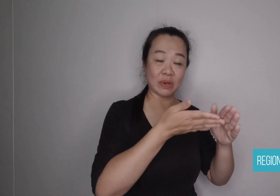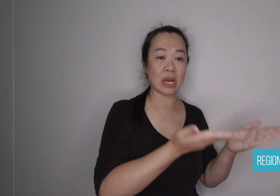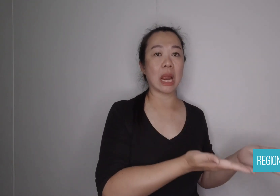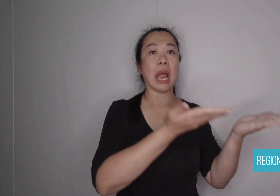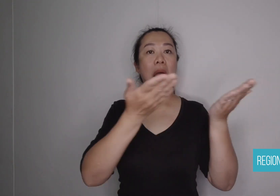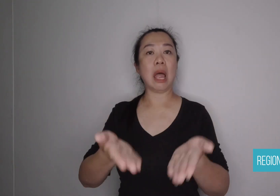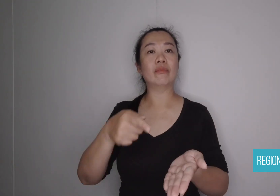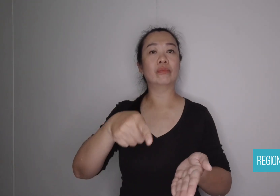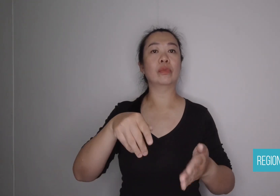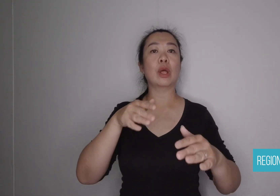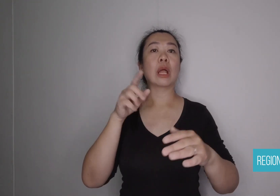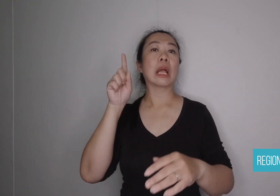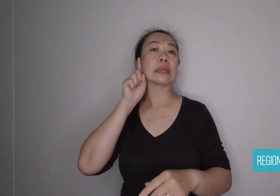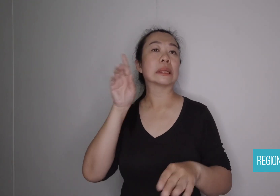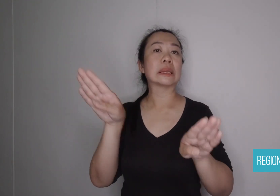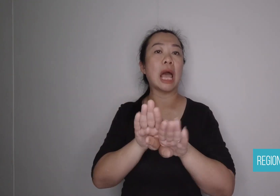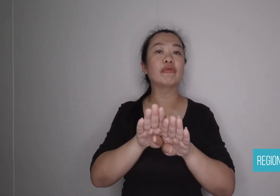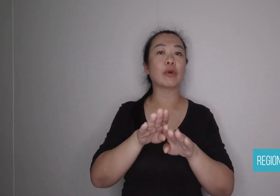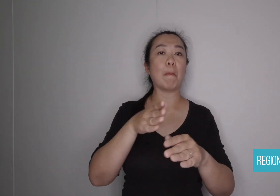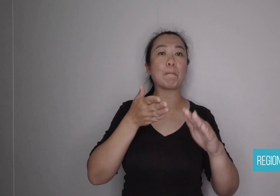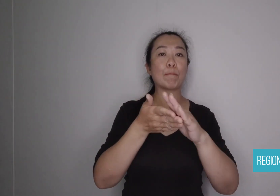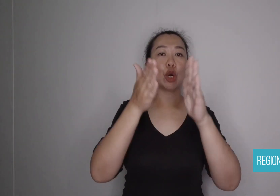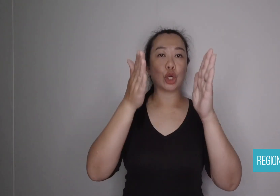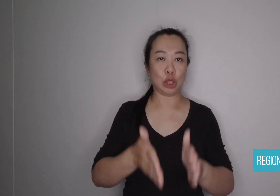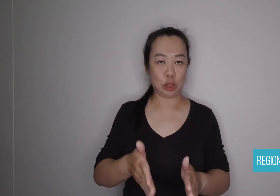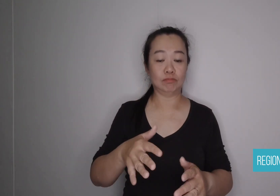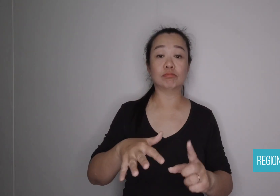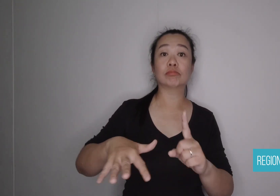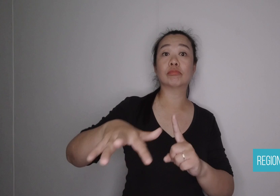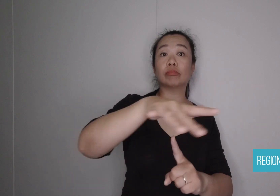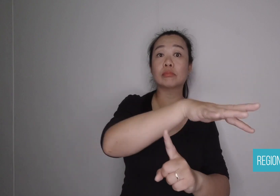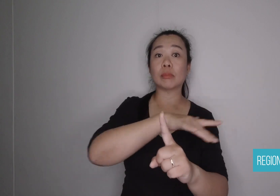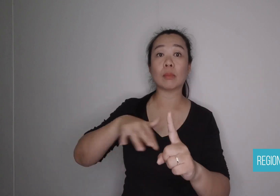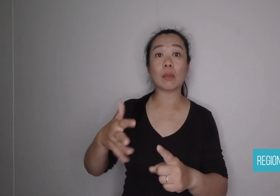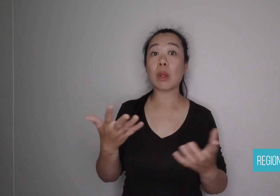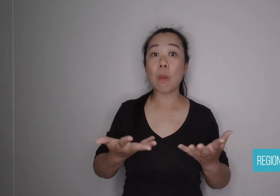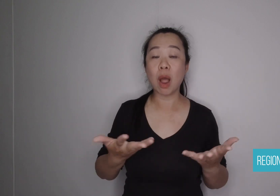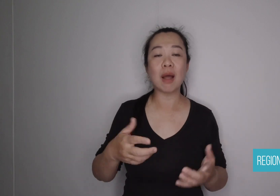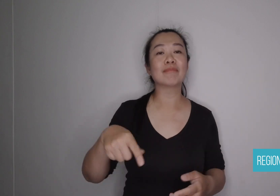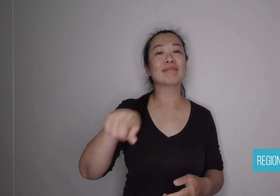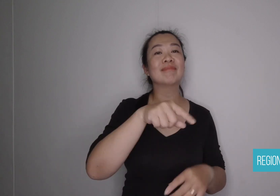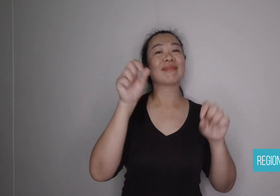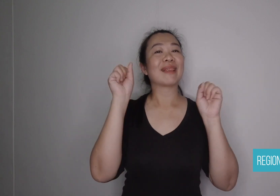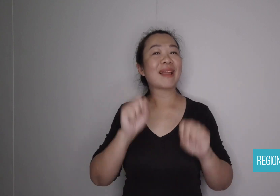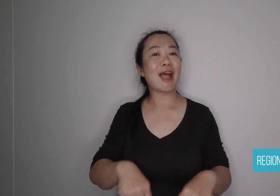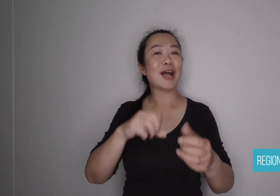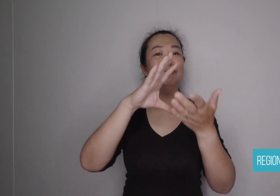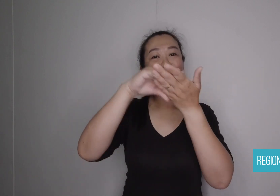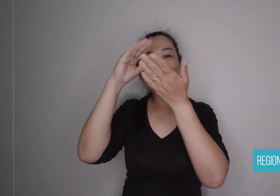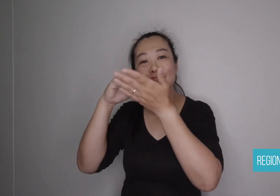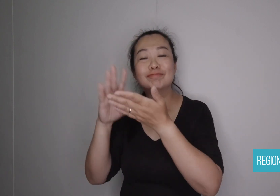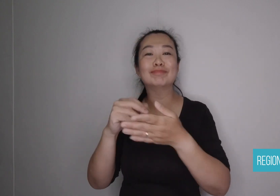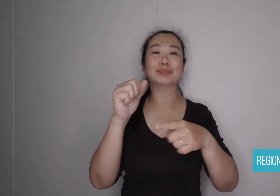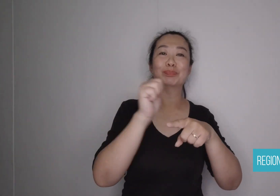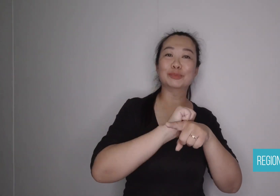The bakery offers Deaf bakers an opportunity to learn and